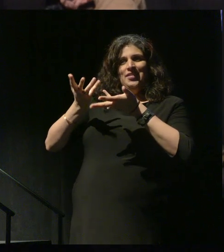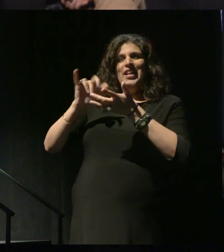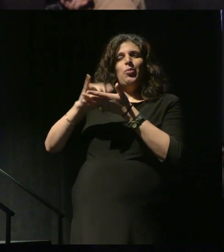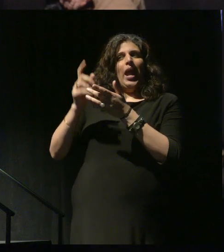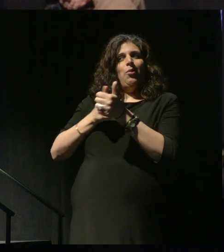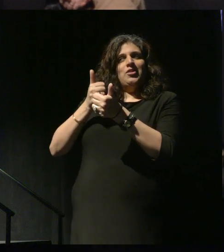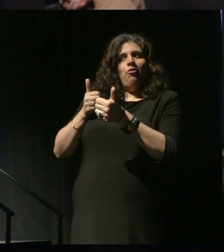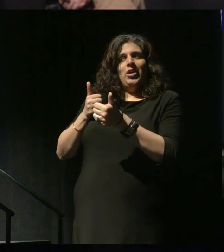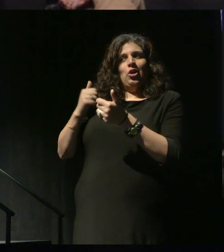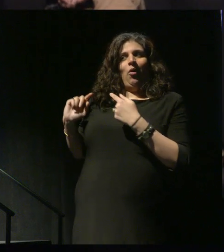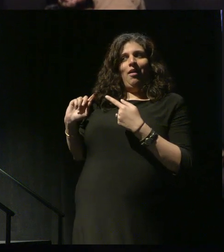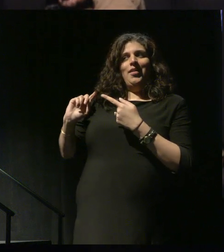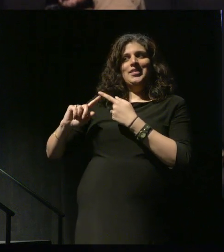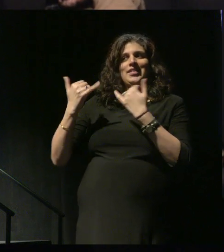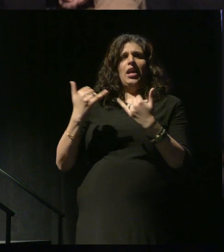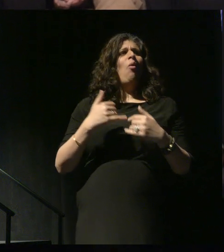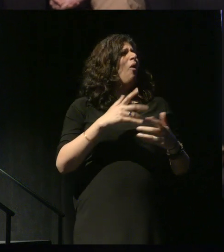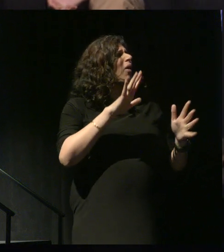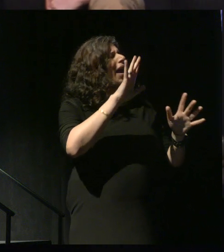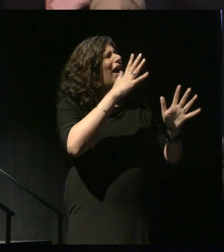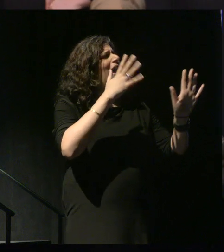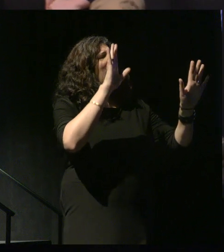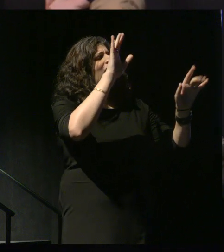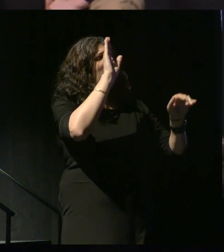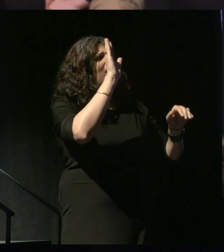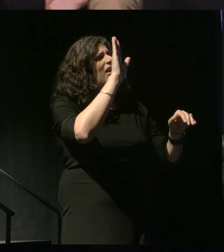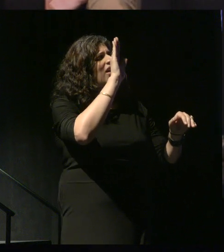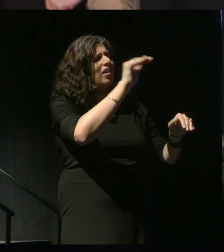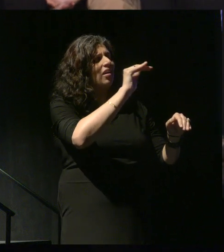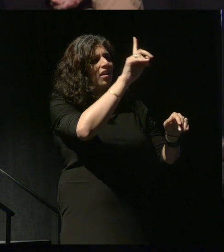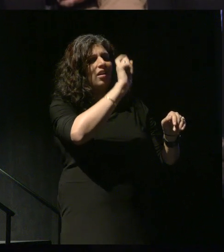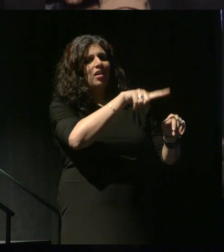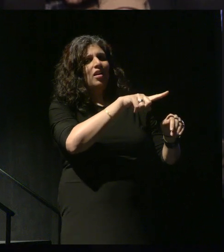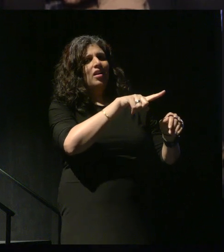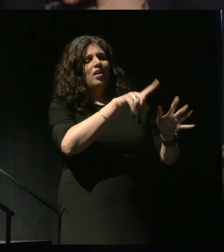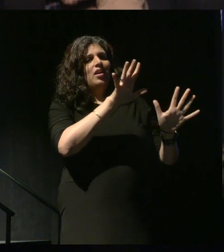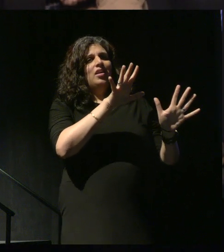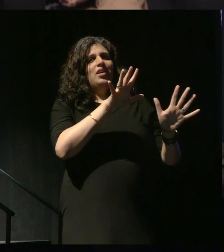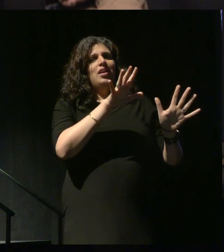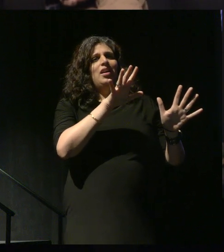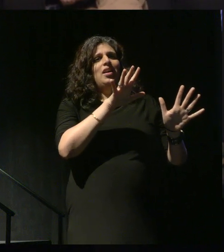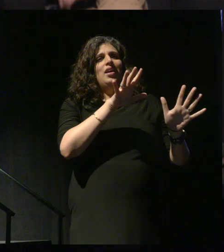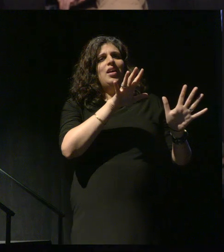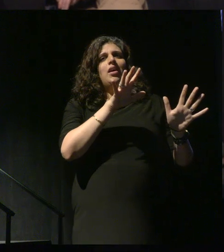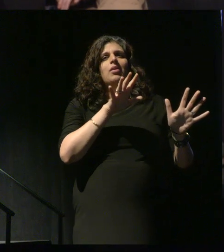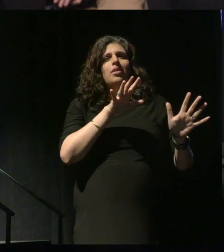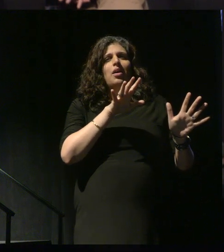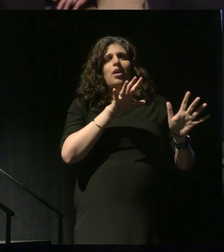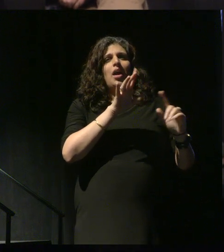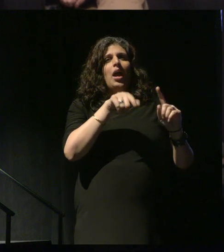Okay, I have a question about Craft and the British aristocrat, if that's okay. I just. - Yeah.